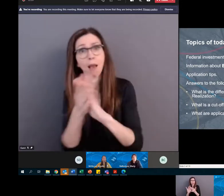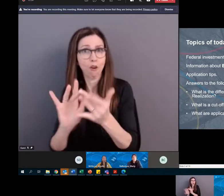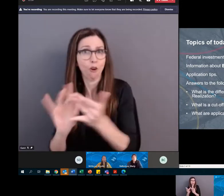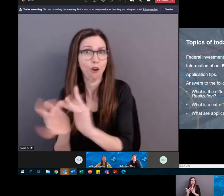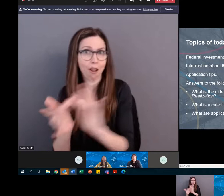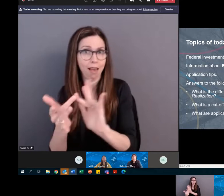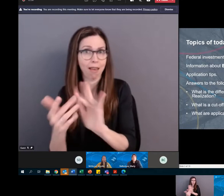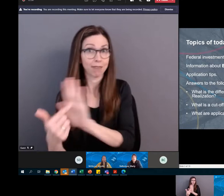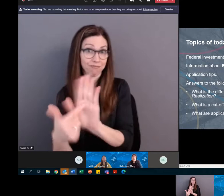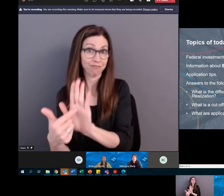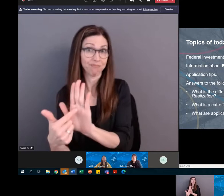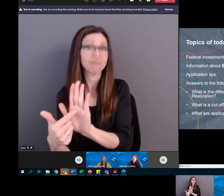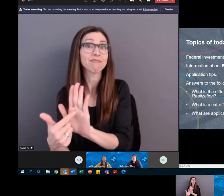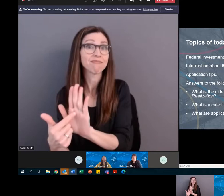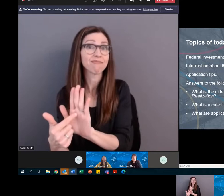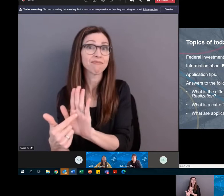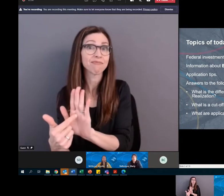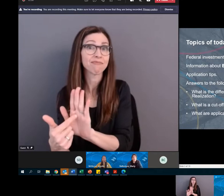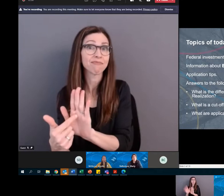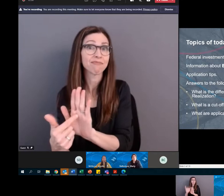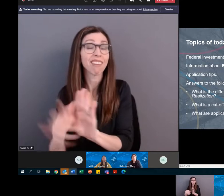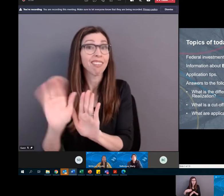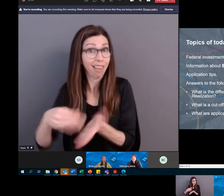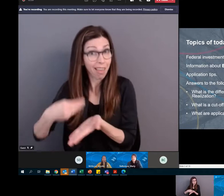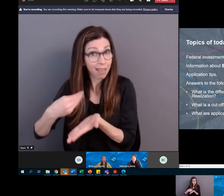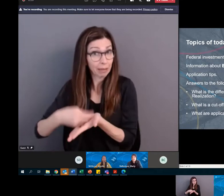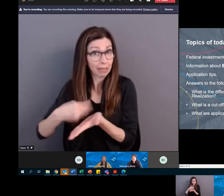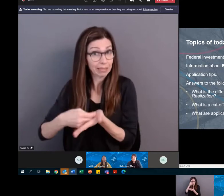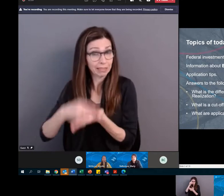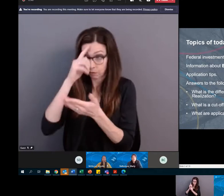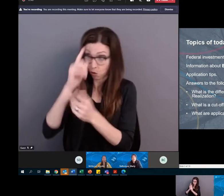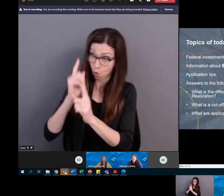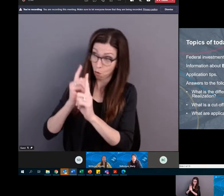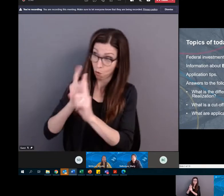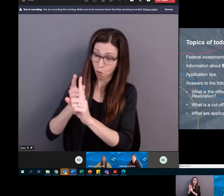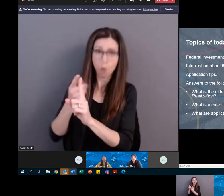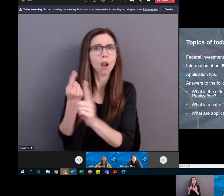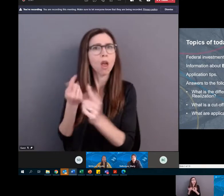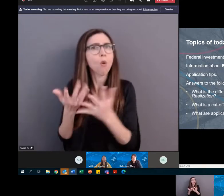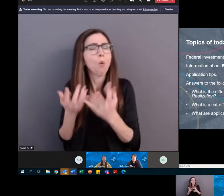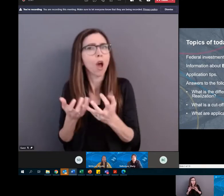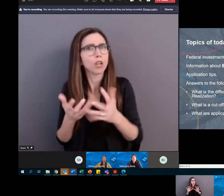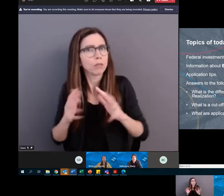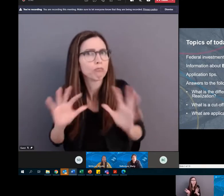This funding is meant to stimulate job creation within the arts sector